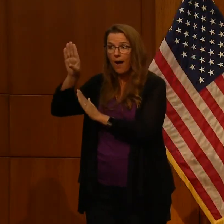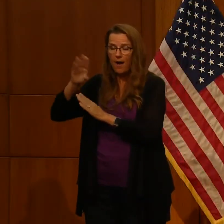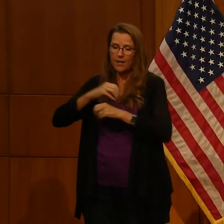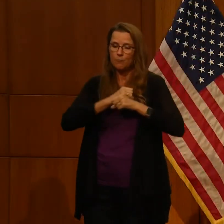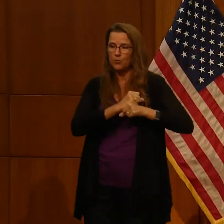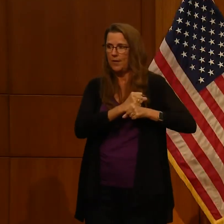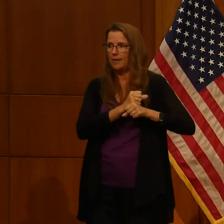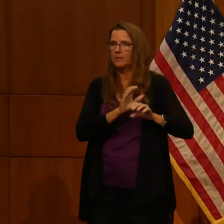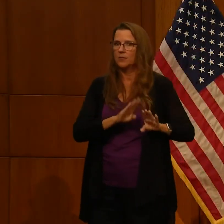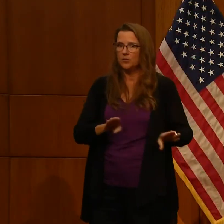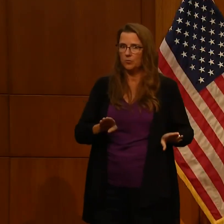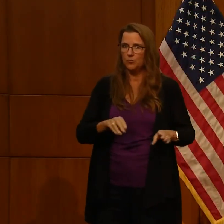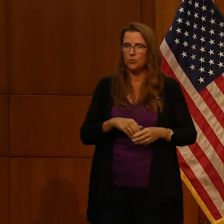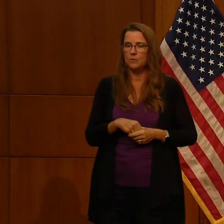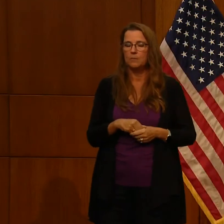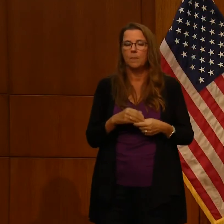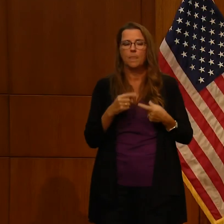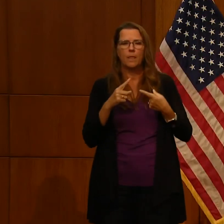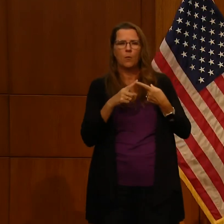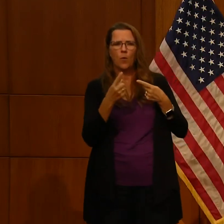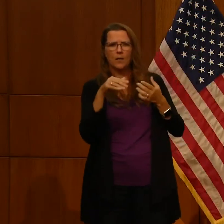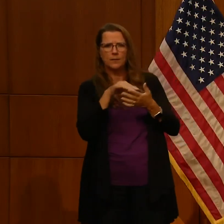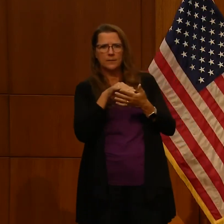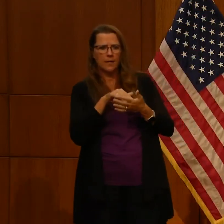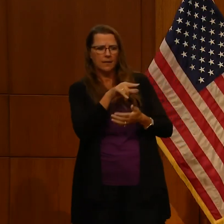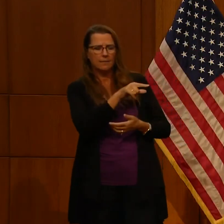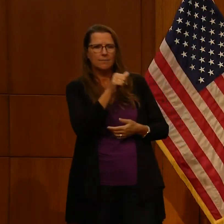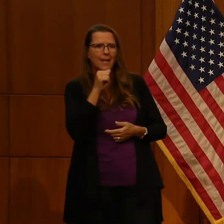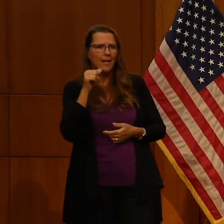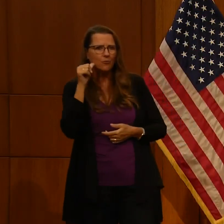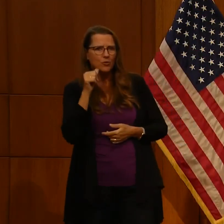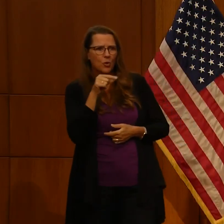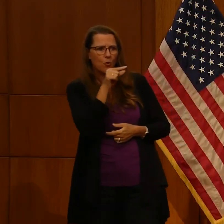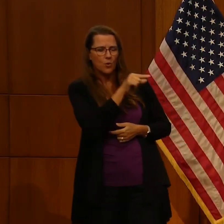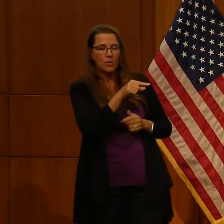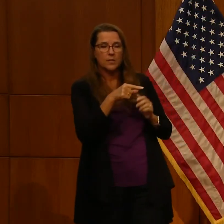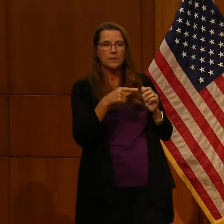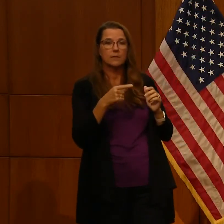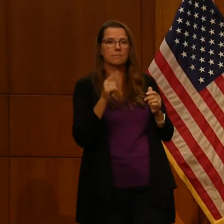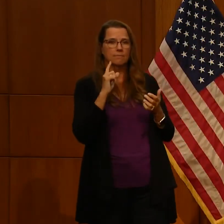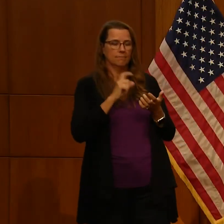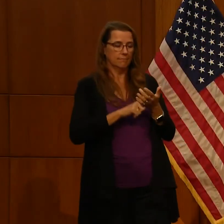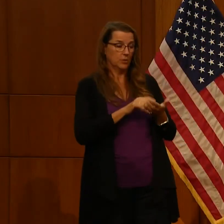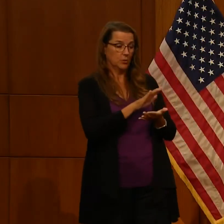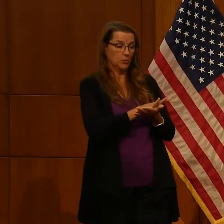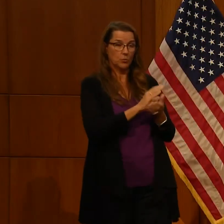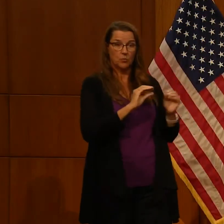COMMUNITY RATES ARE HIGH. ONE